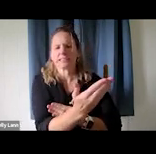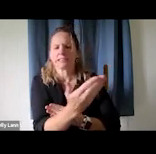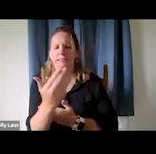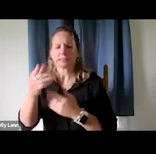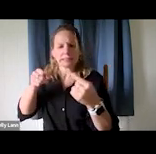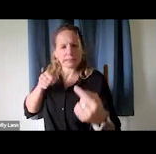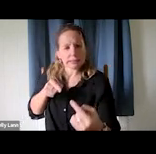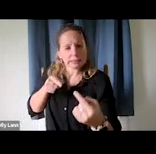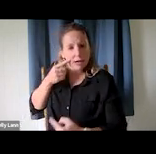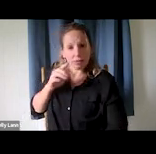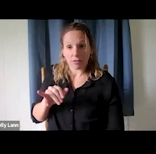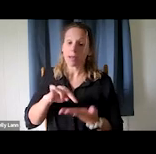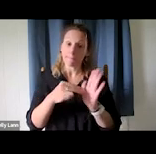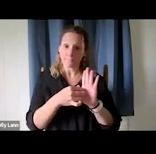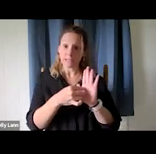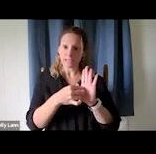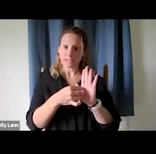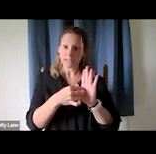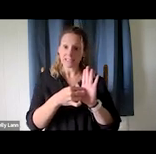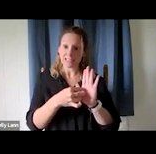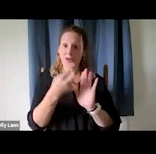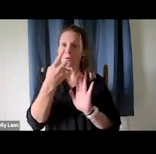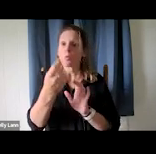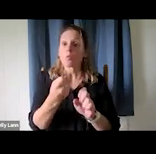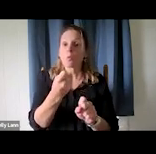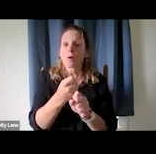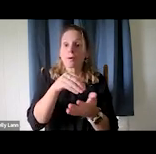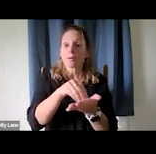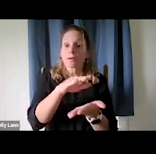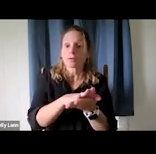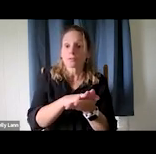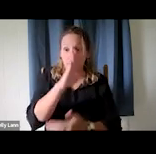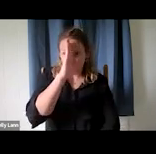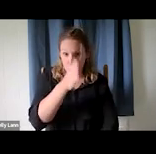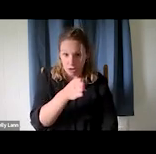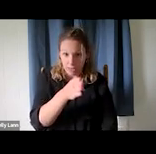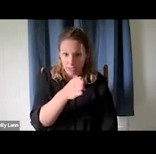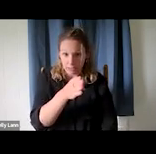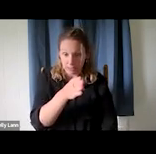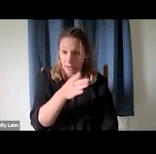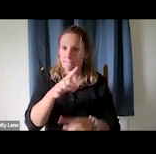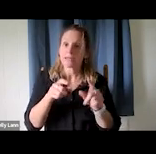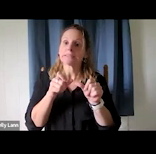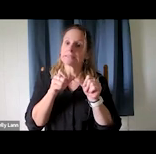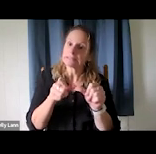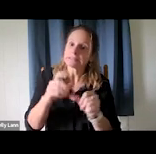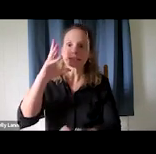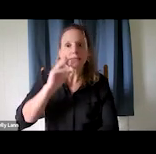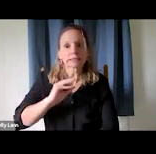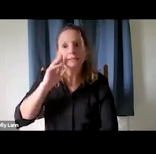So that showed that was a year of documented sobriety, and he was still experiencing severe symptoms